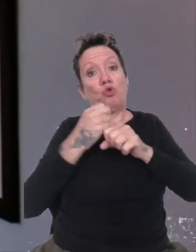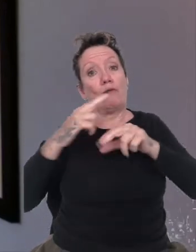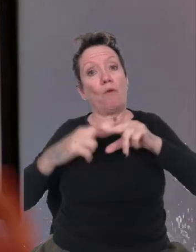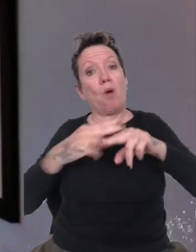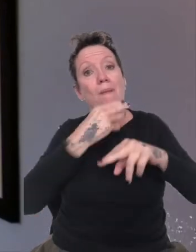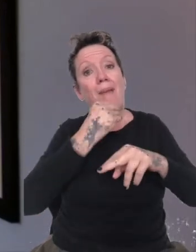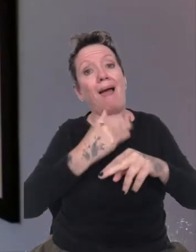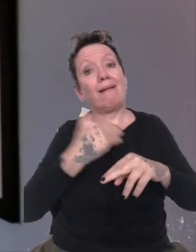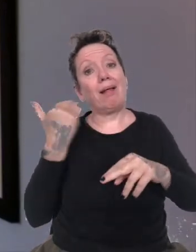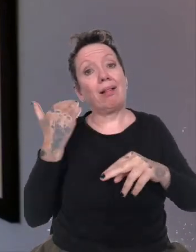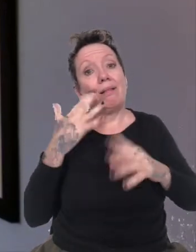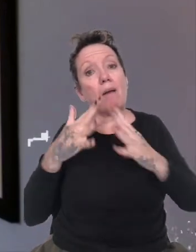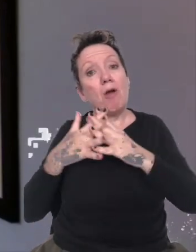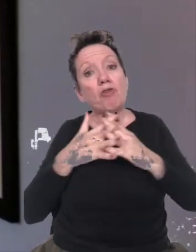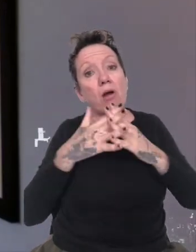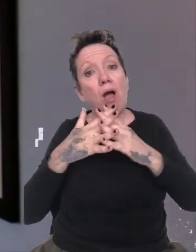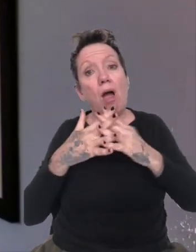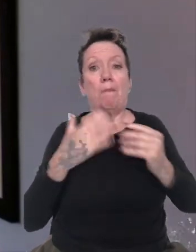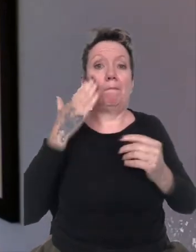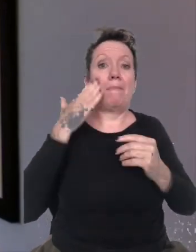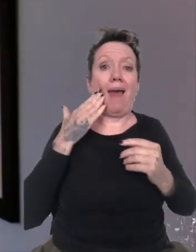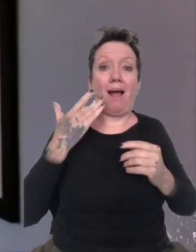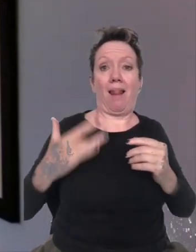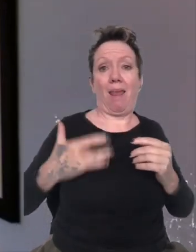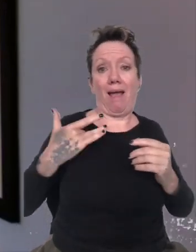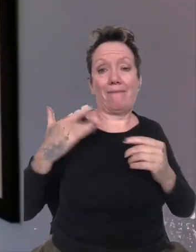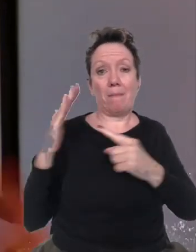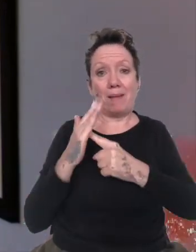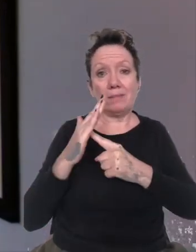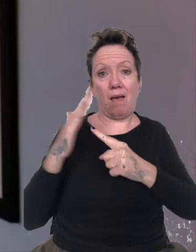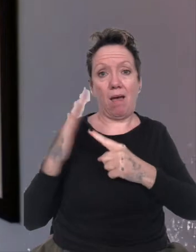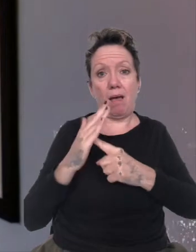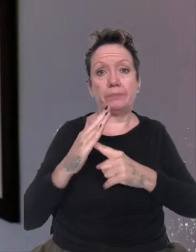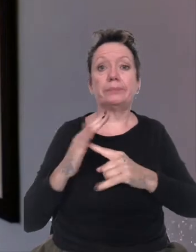and the black lives matter protests.